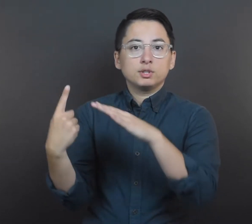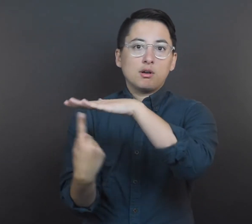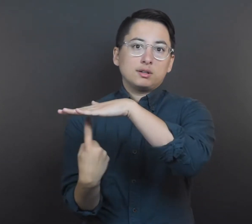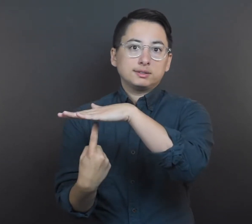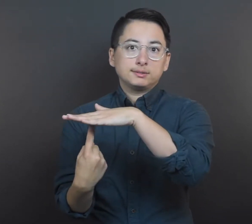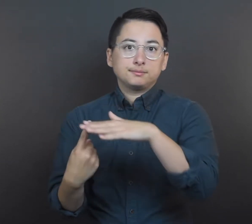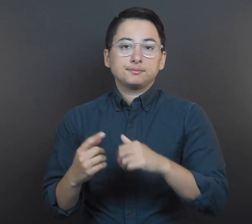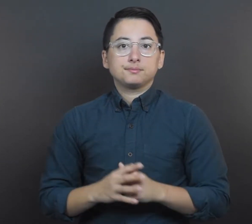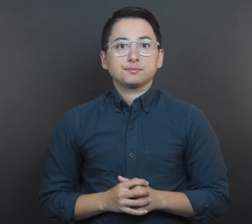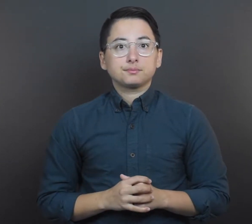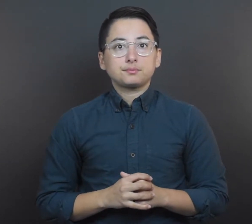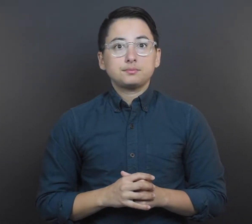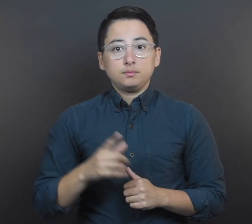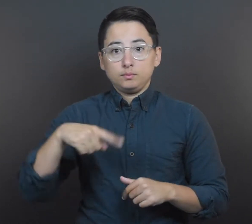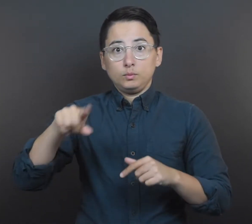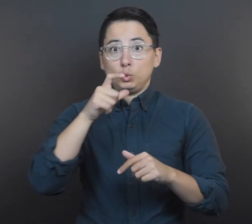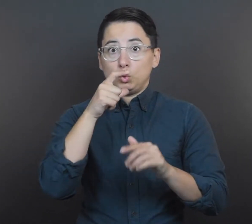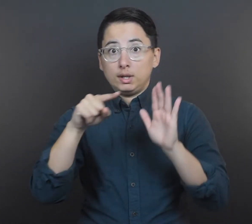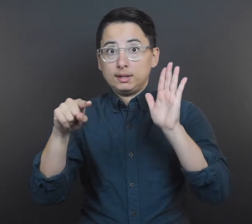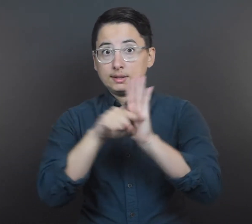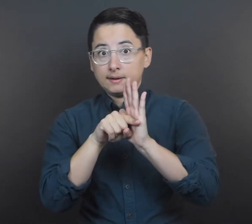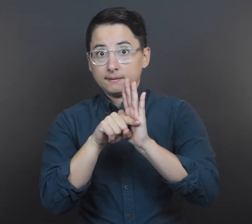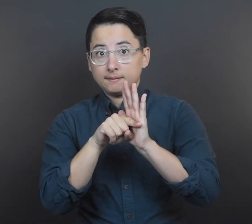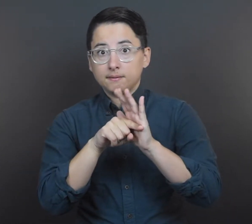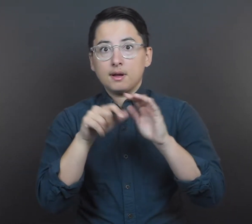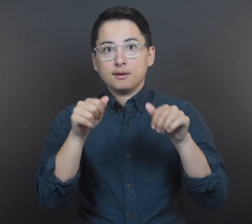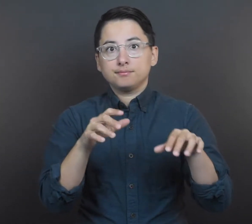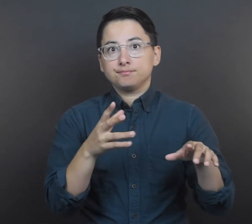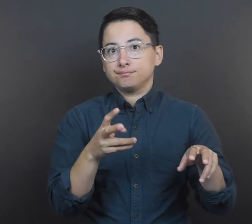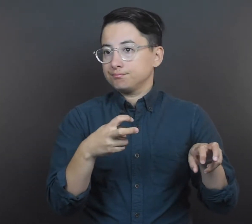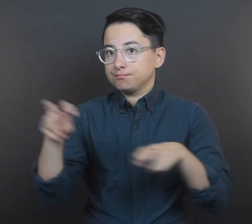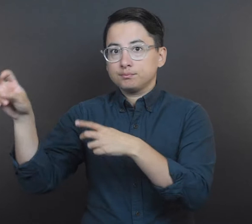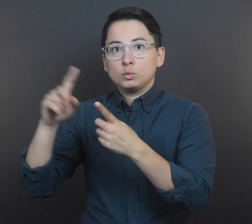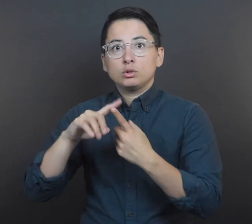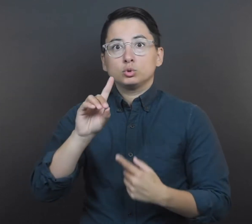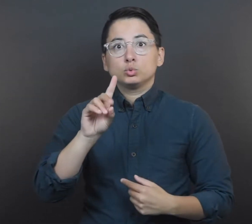get transferred to a DHS-sponsored hotel to be isolated.